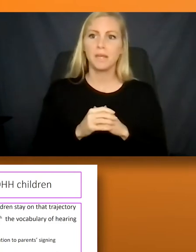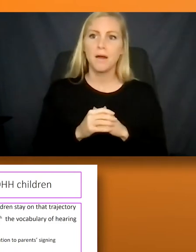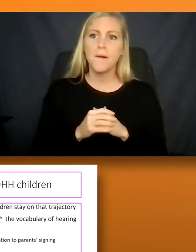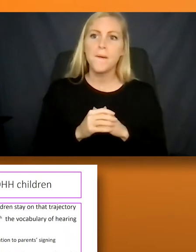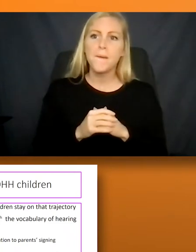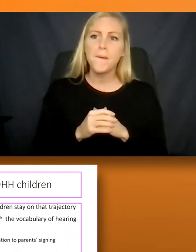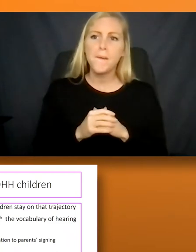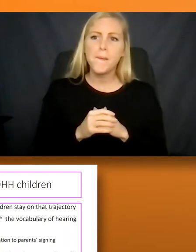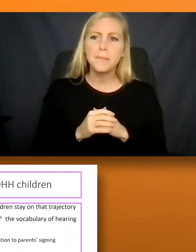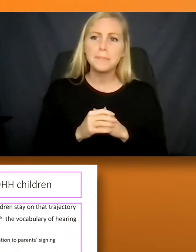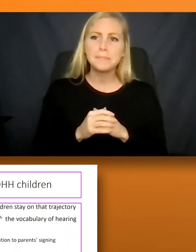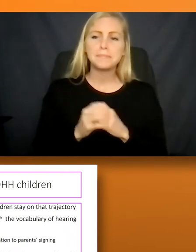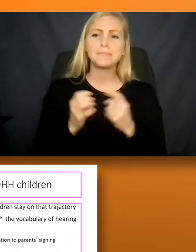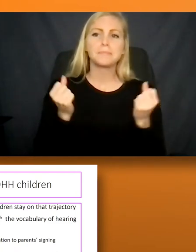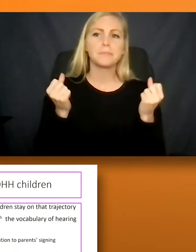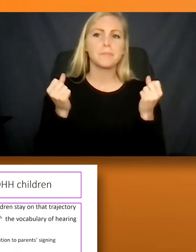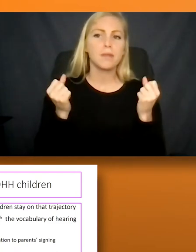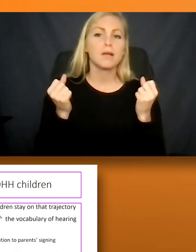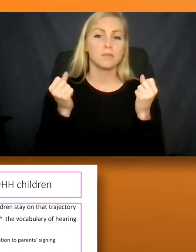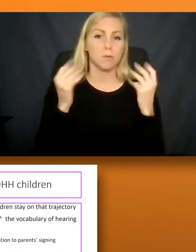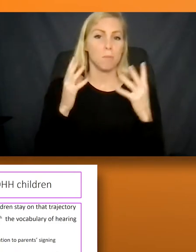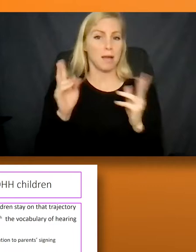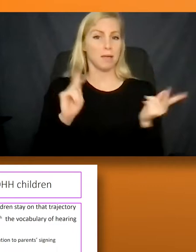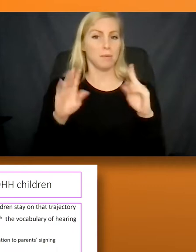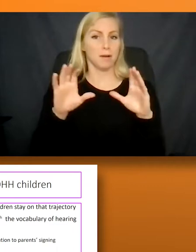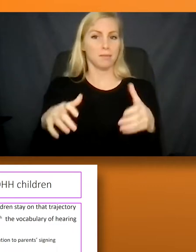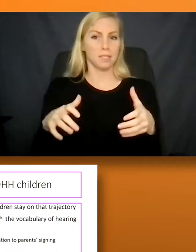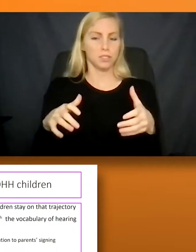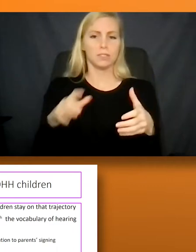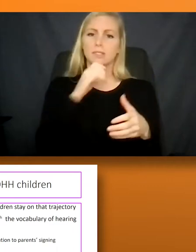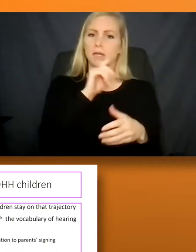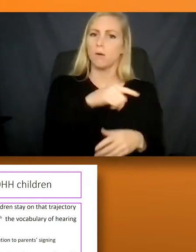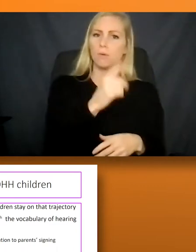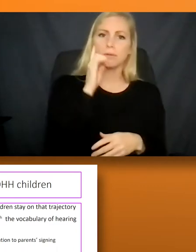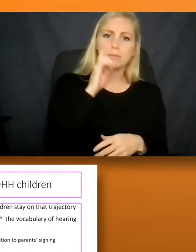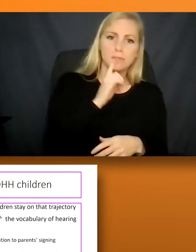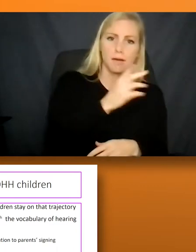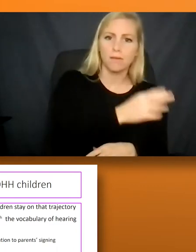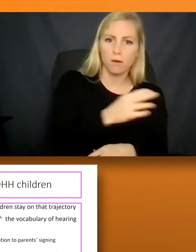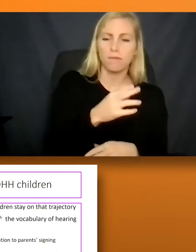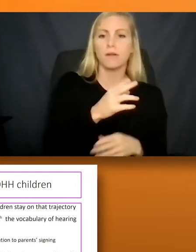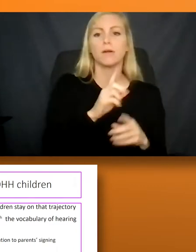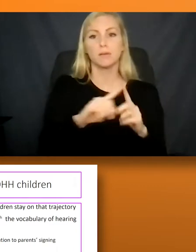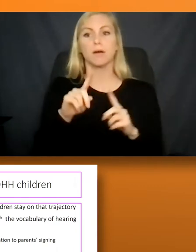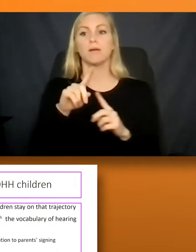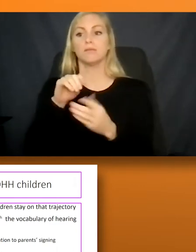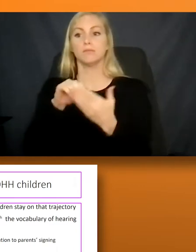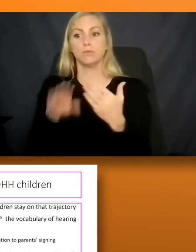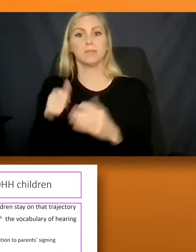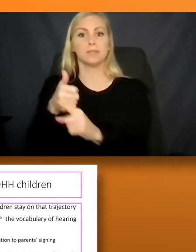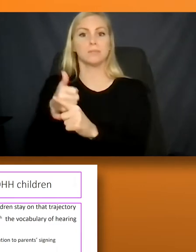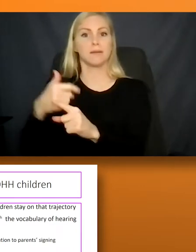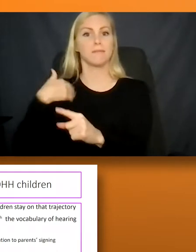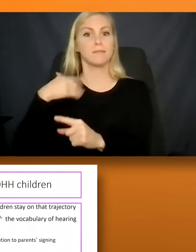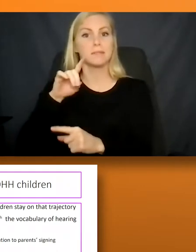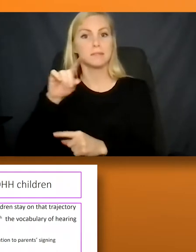And then we see for many populations, not just deaf and hard-of-hearing populations, but also for students with disabilities,